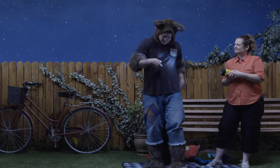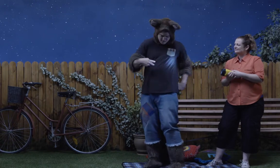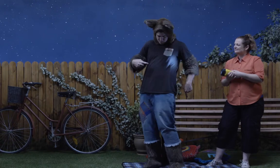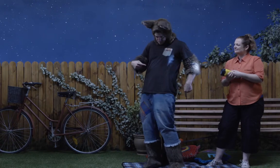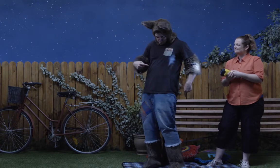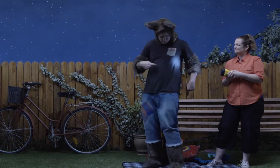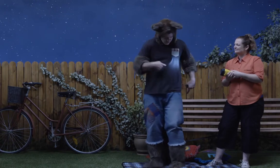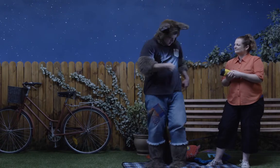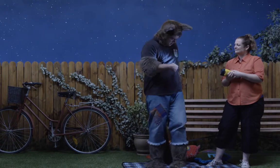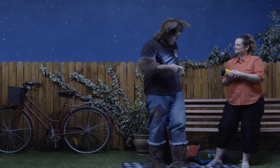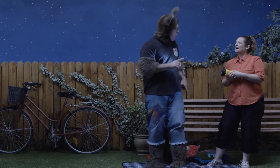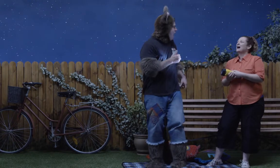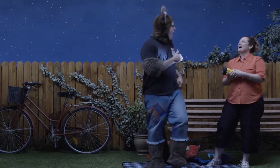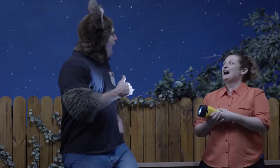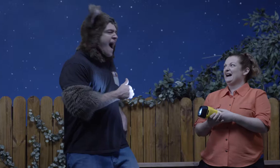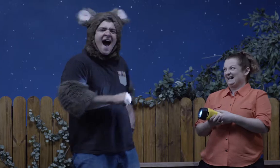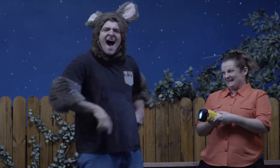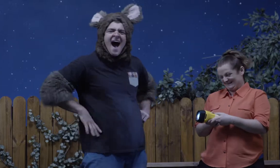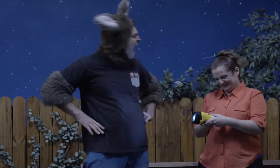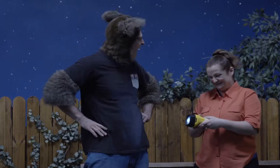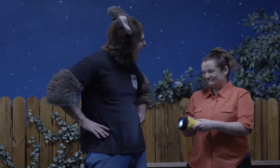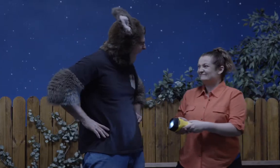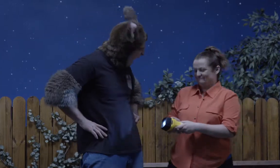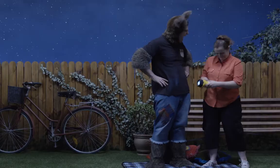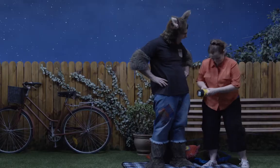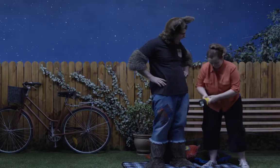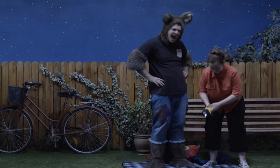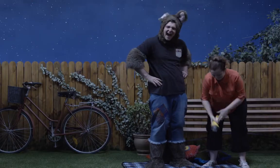I can't see the sun. Ahh. Oh, OK!